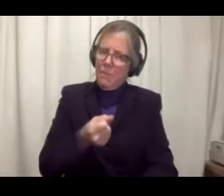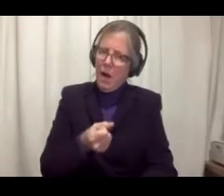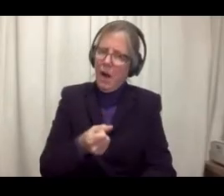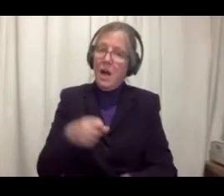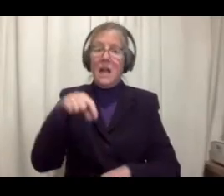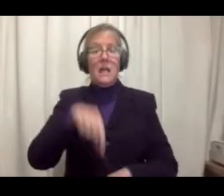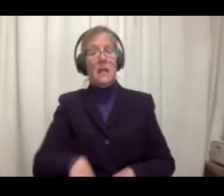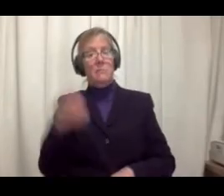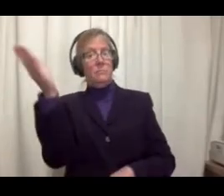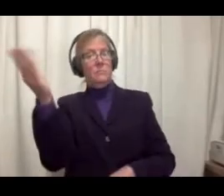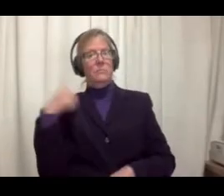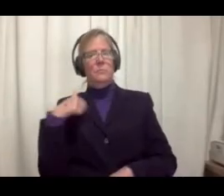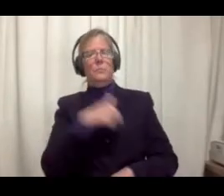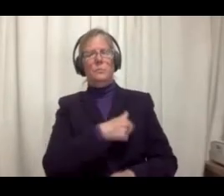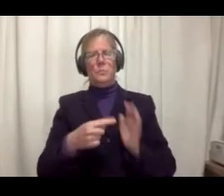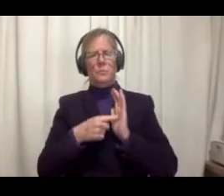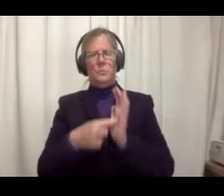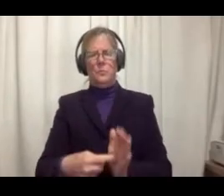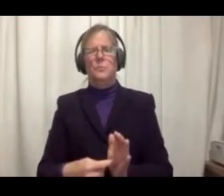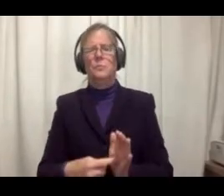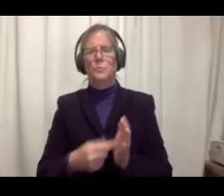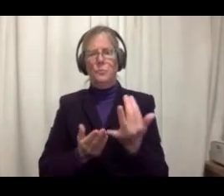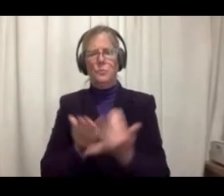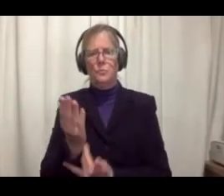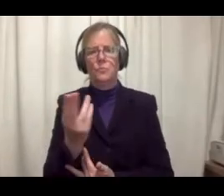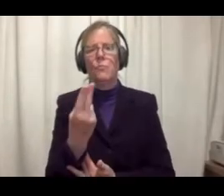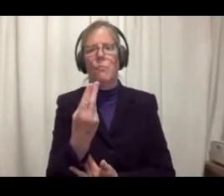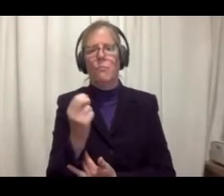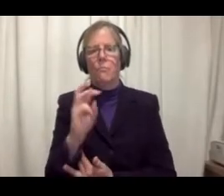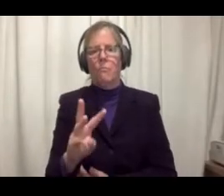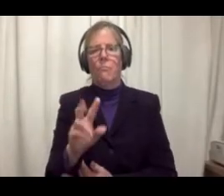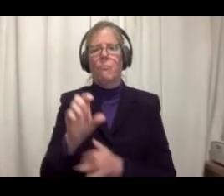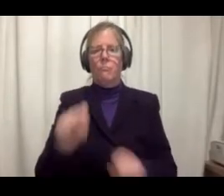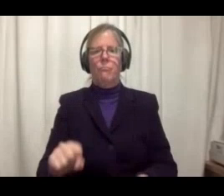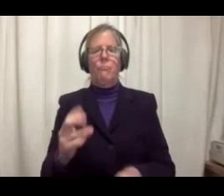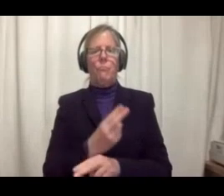but as a true partner to help you share your work, access high-quality tools,